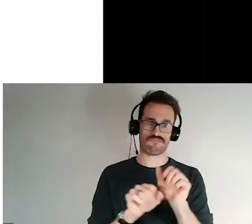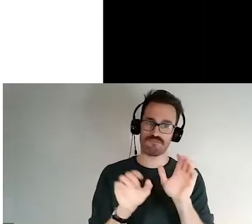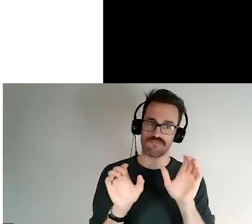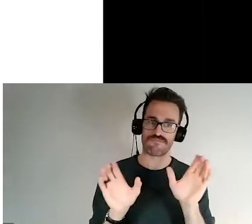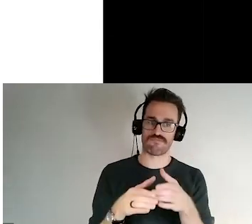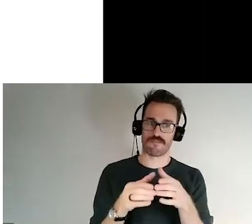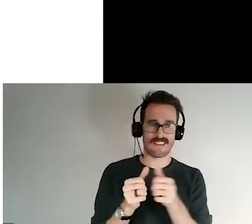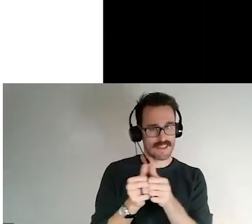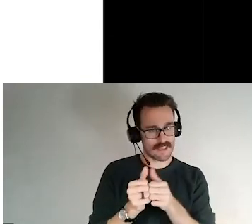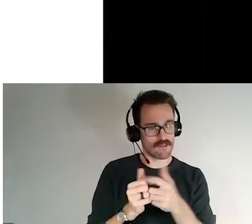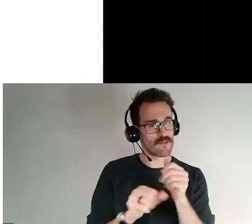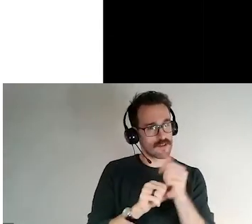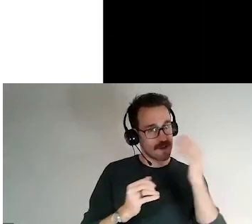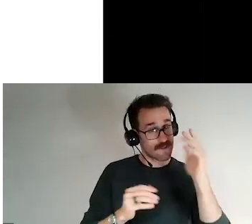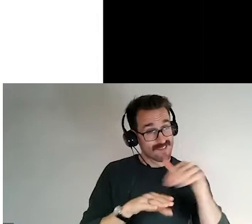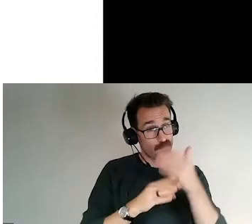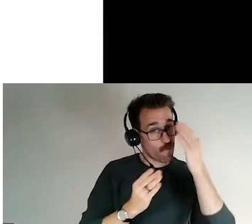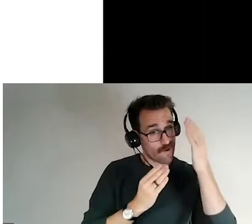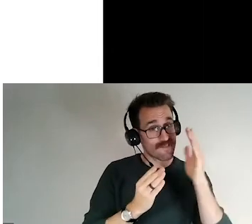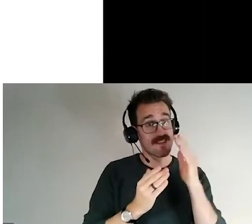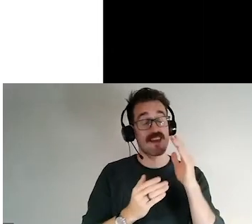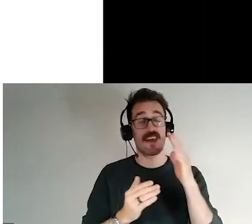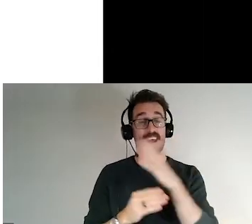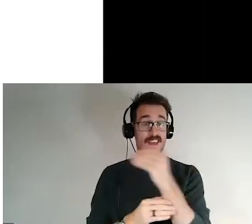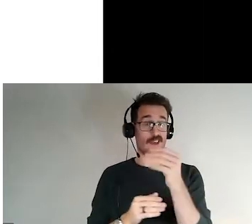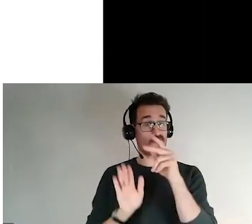to create policy change, and we've been relatively successful in that over the years.